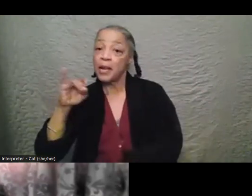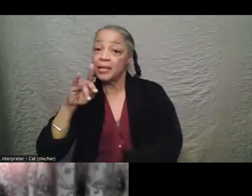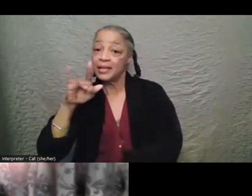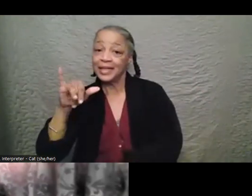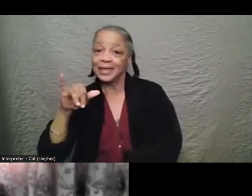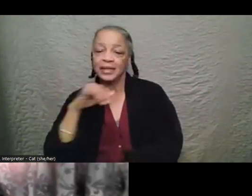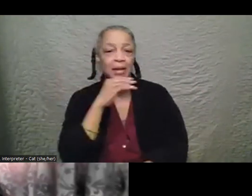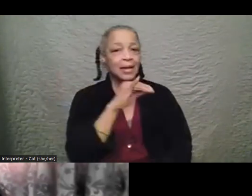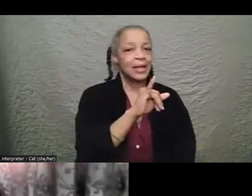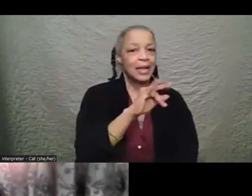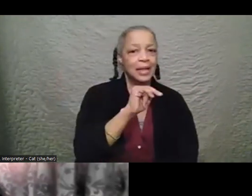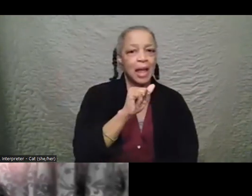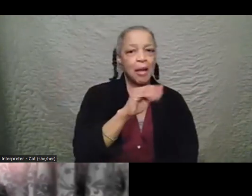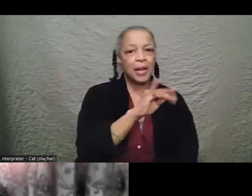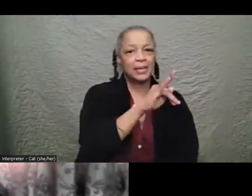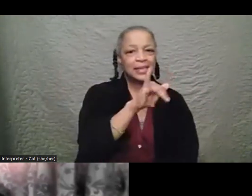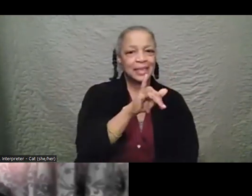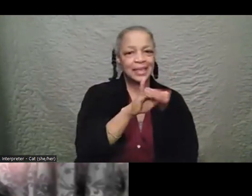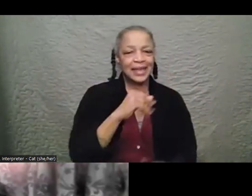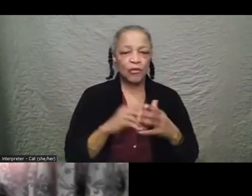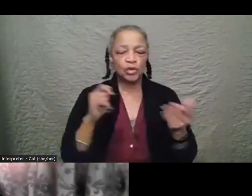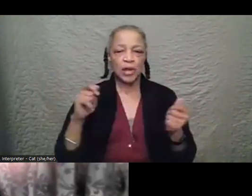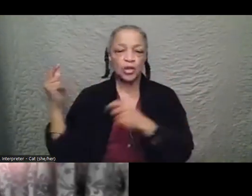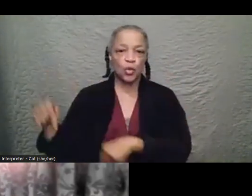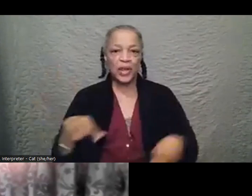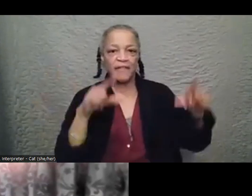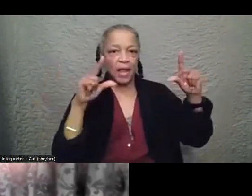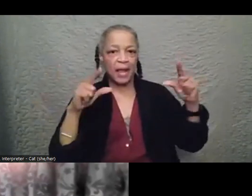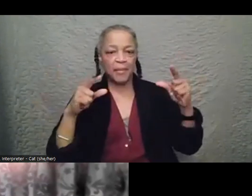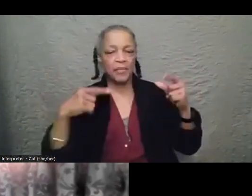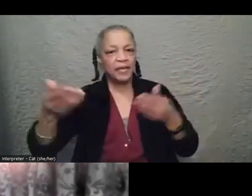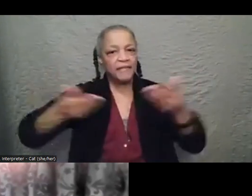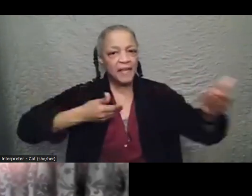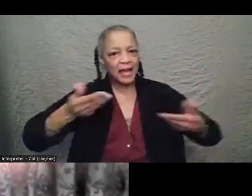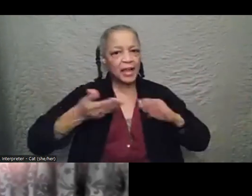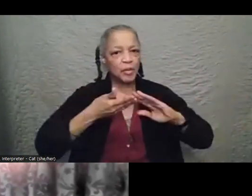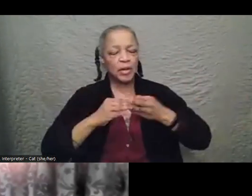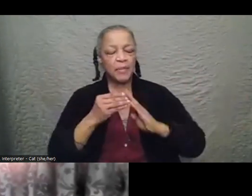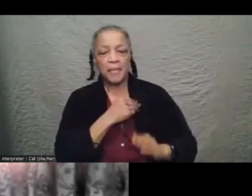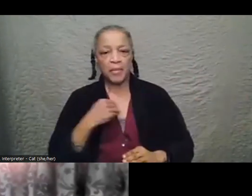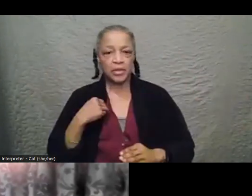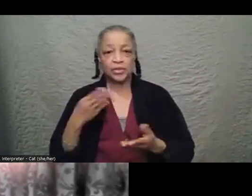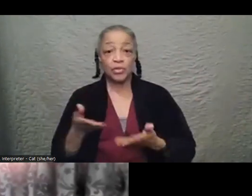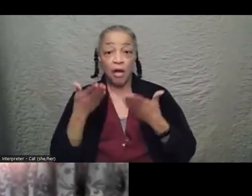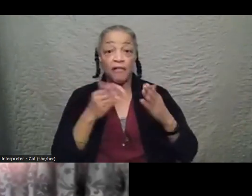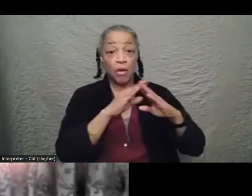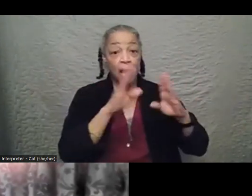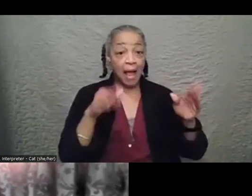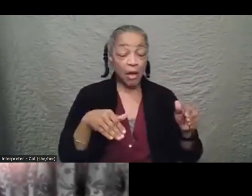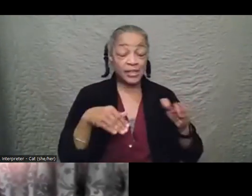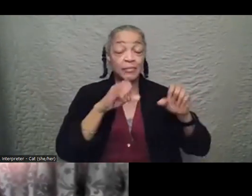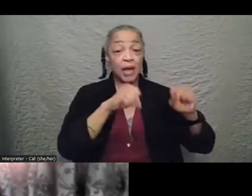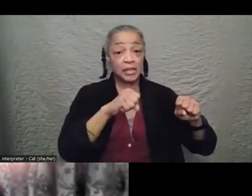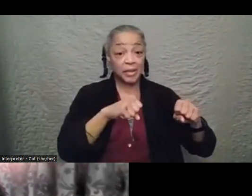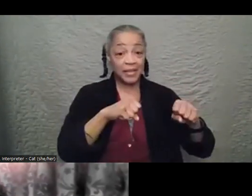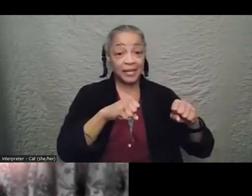are reframing this into the community, really in community members to offer housing creativity